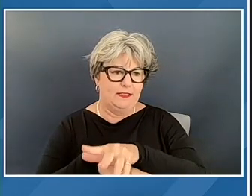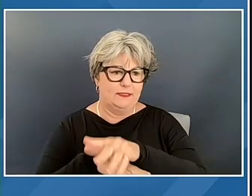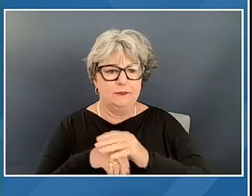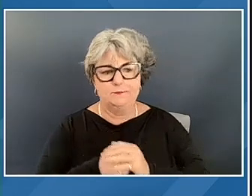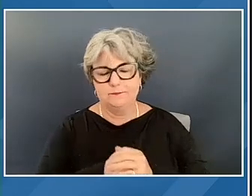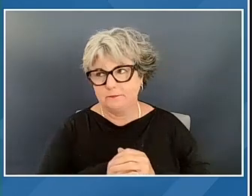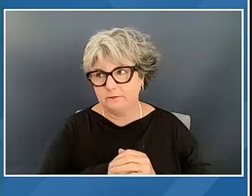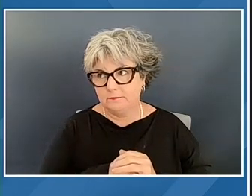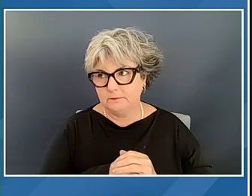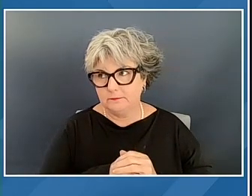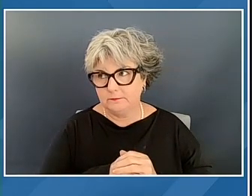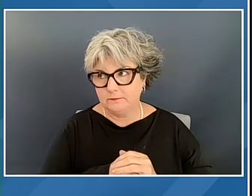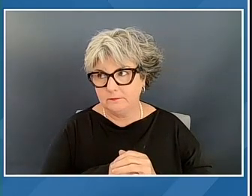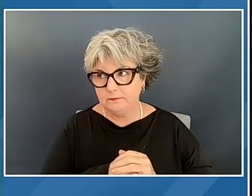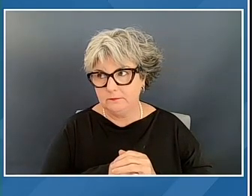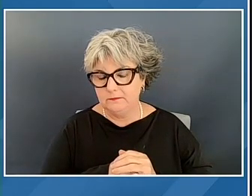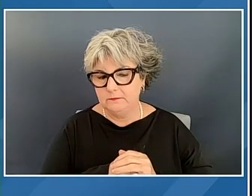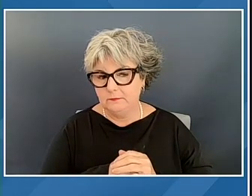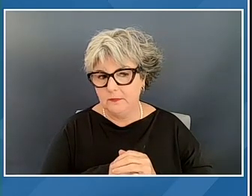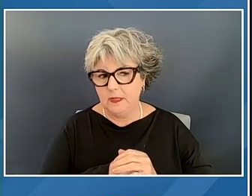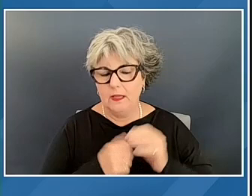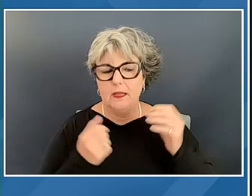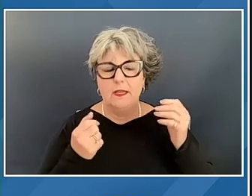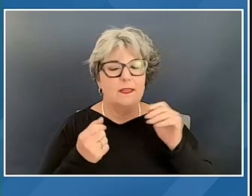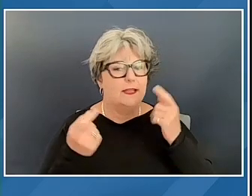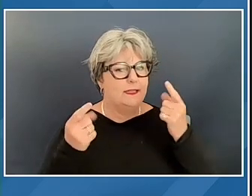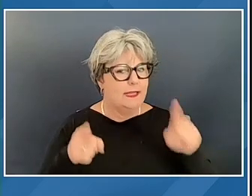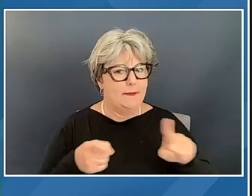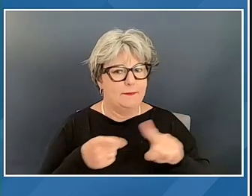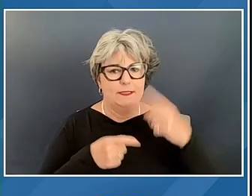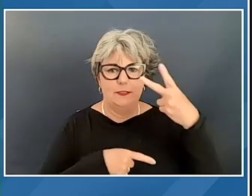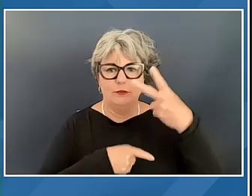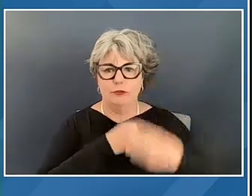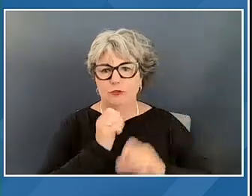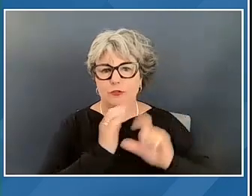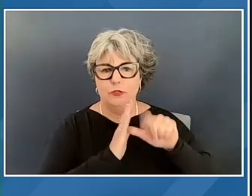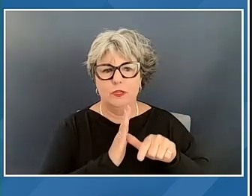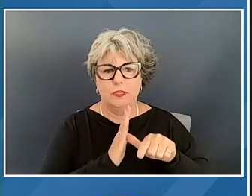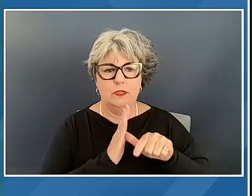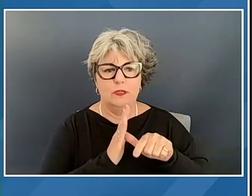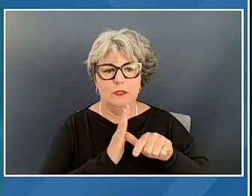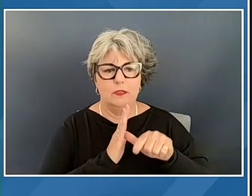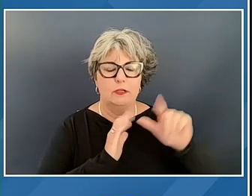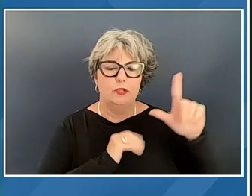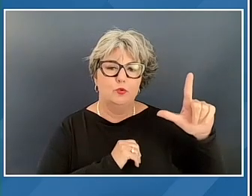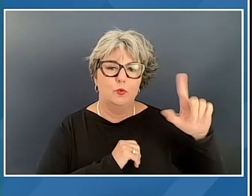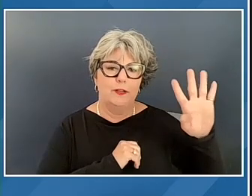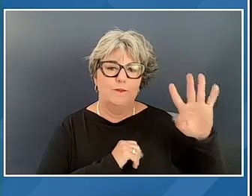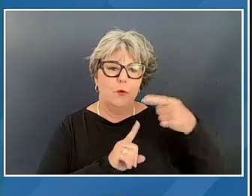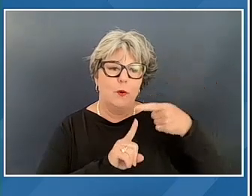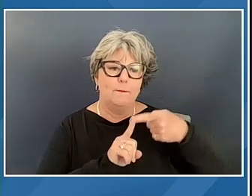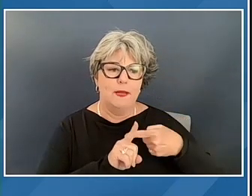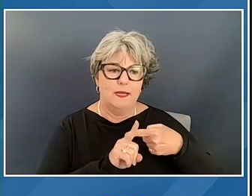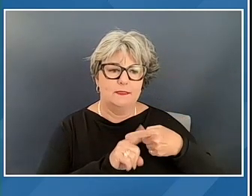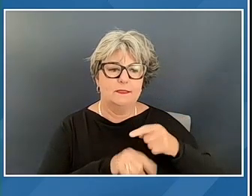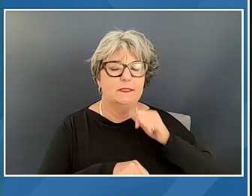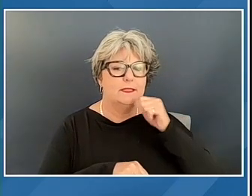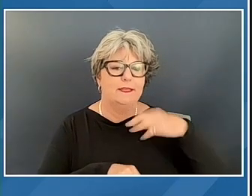That was not done until two years later. So for 24 plus months, I remained in involuntary and school deferment.